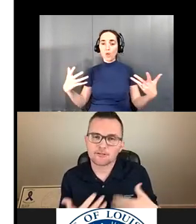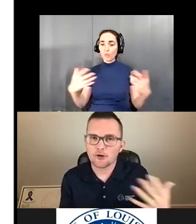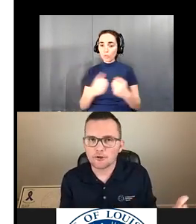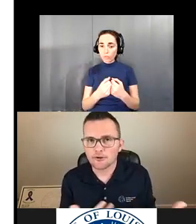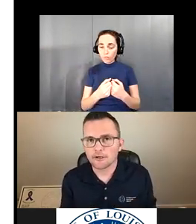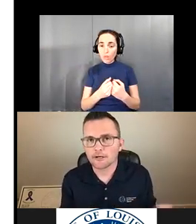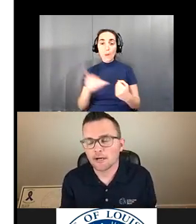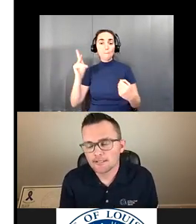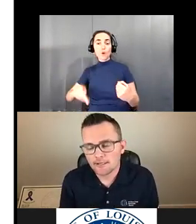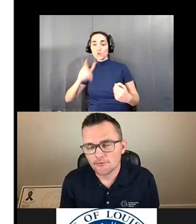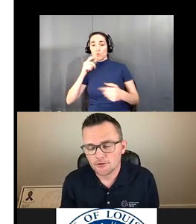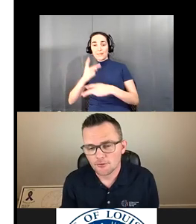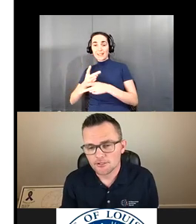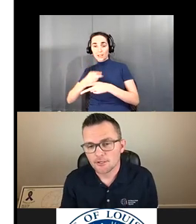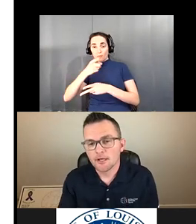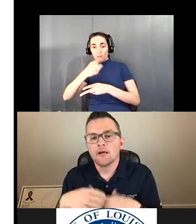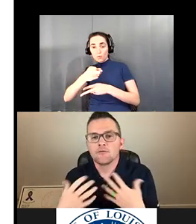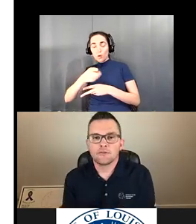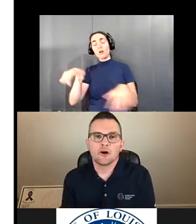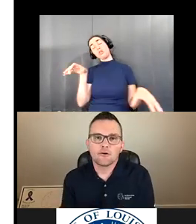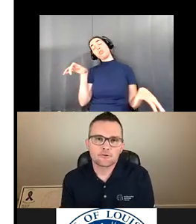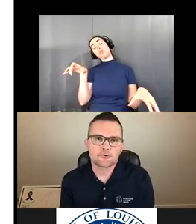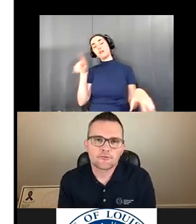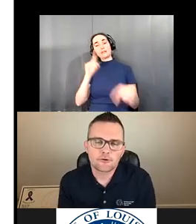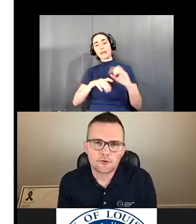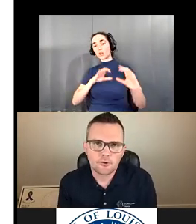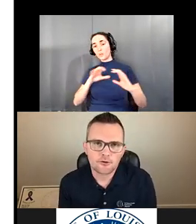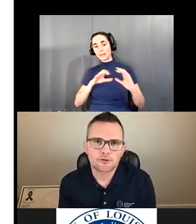talk or they're incapacitated for some reason they officers are the first responders could